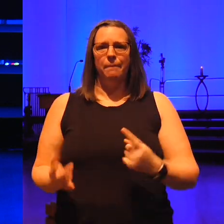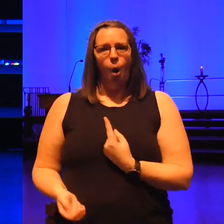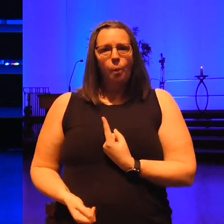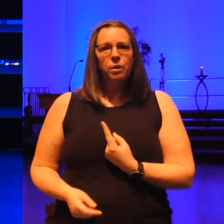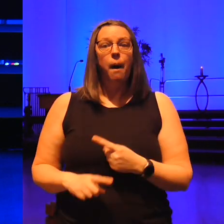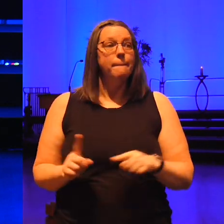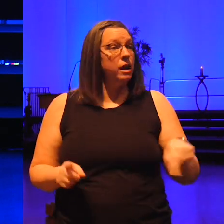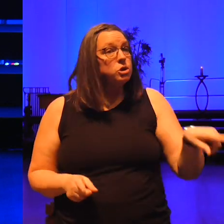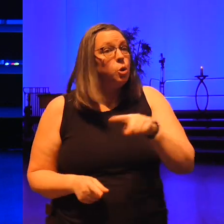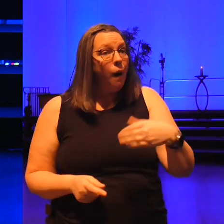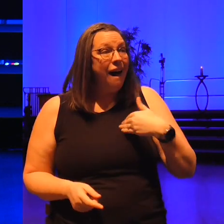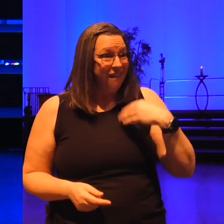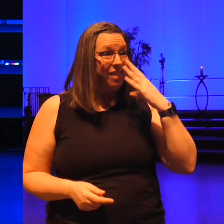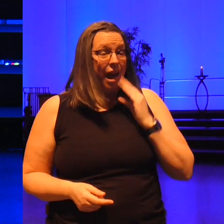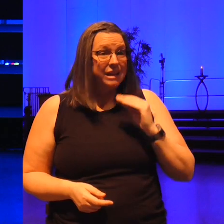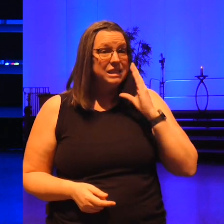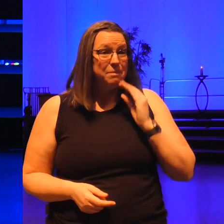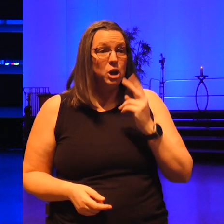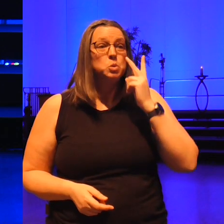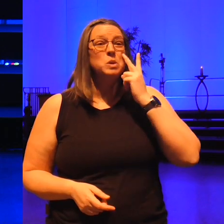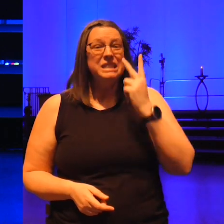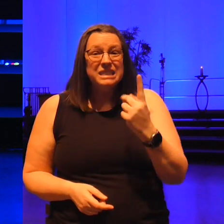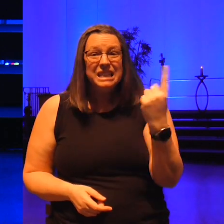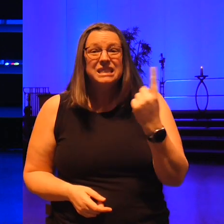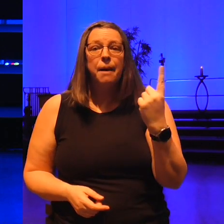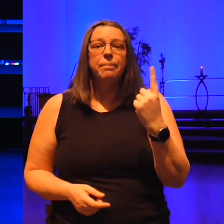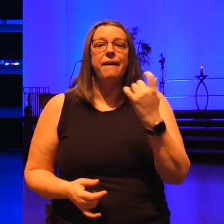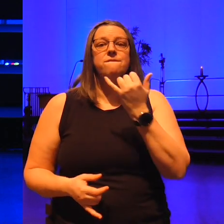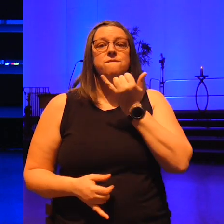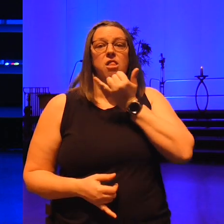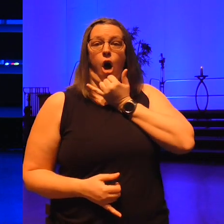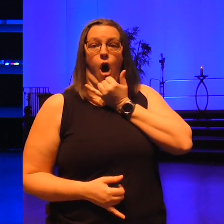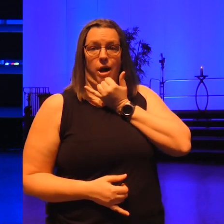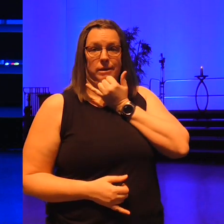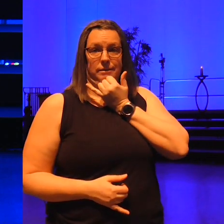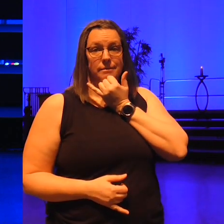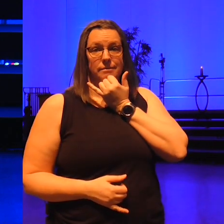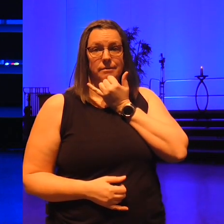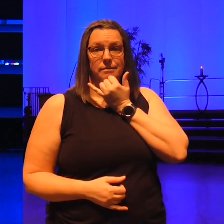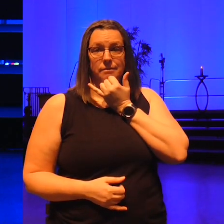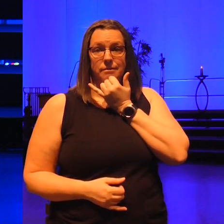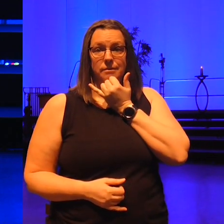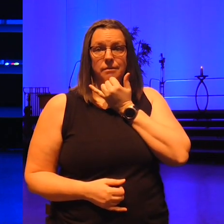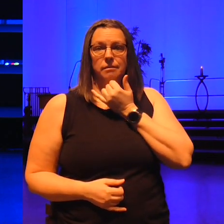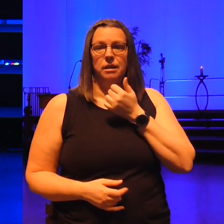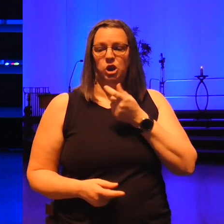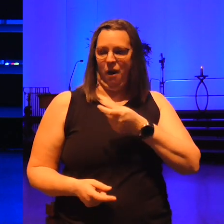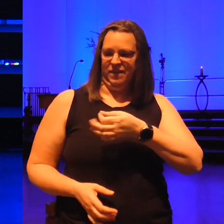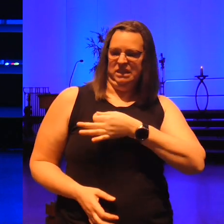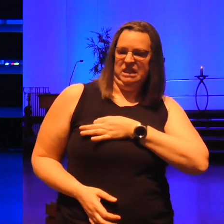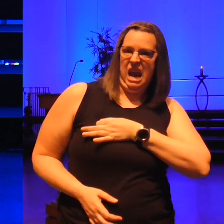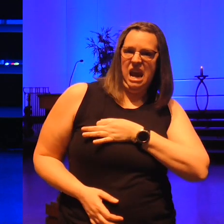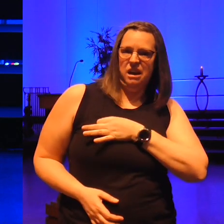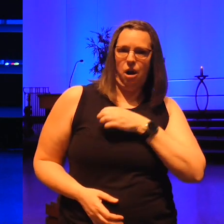experience where you see something flawed around you stain on your shirt a mess in